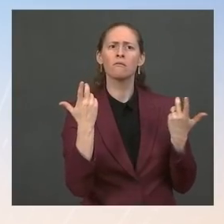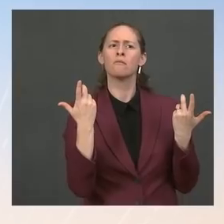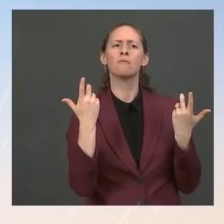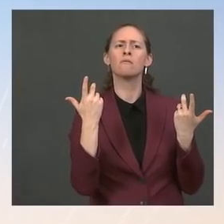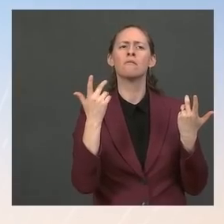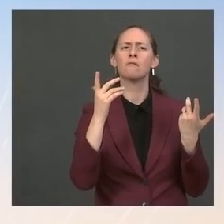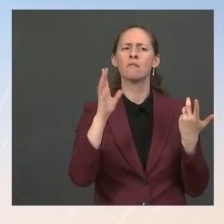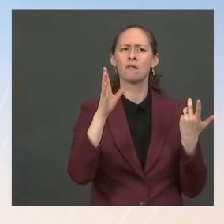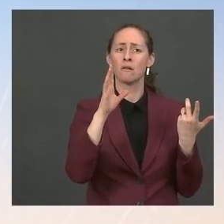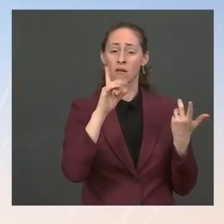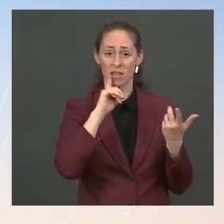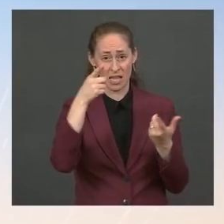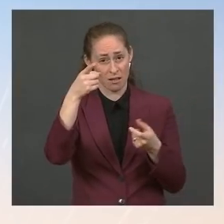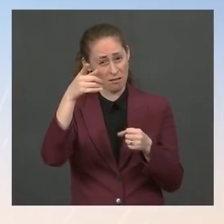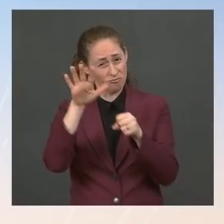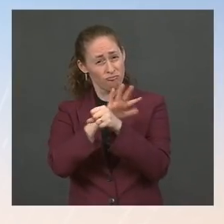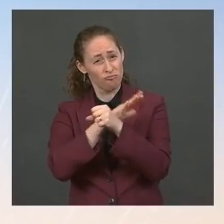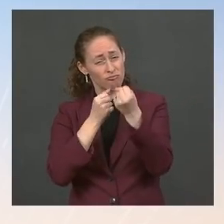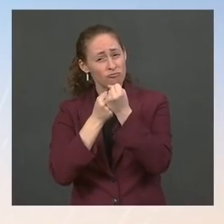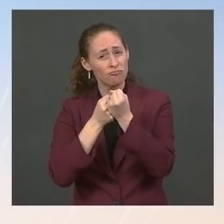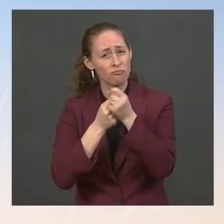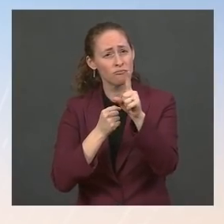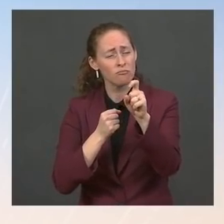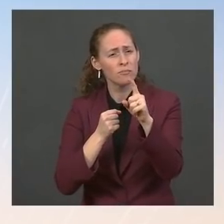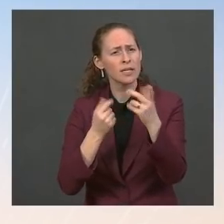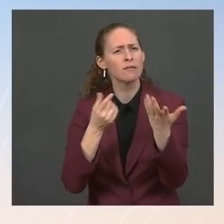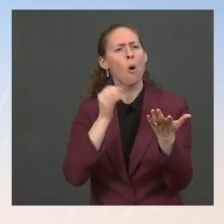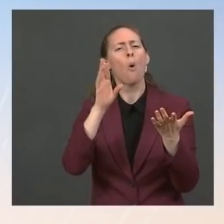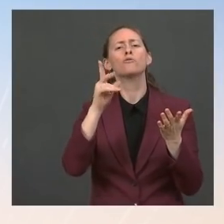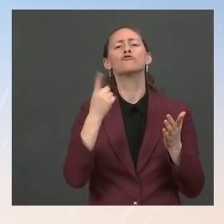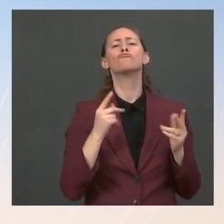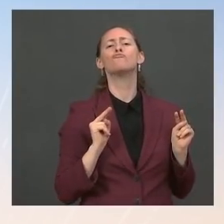Ms. Psaki: To the Ukrainians? The Press: To the Ukrainians. And then -- so why is that?